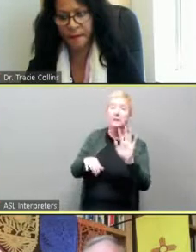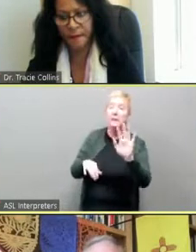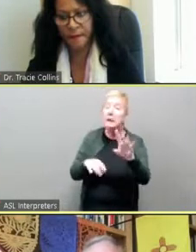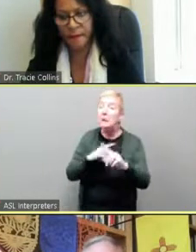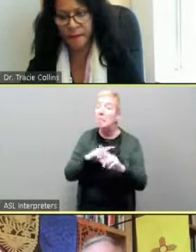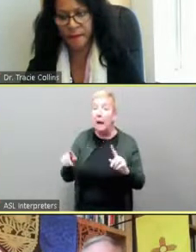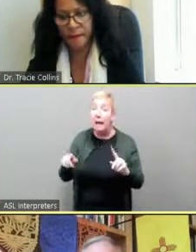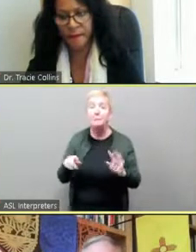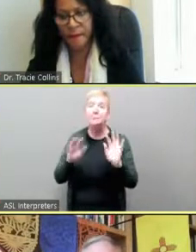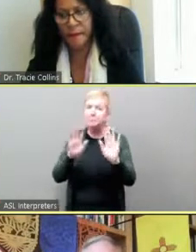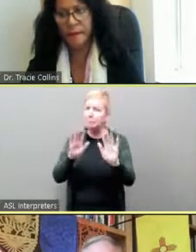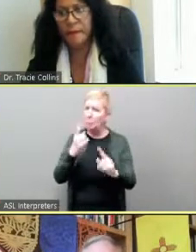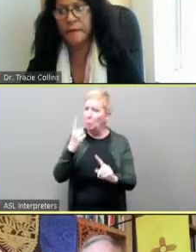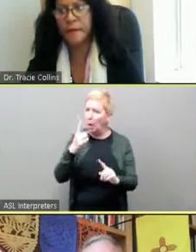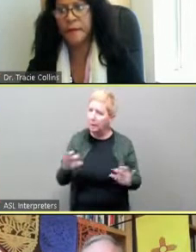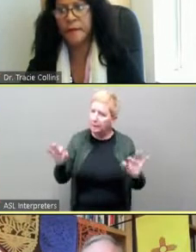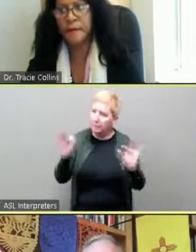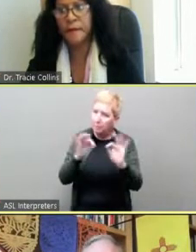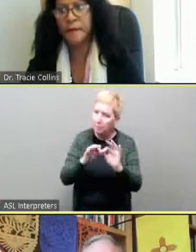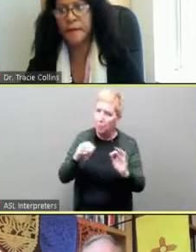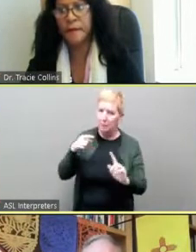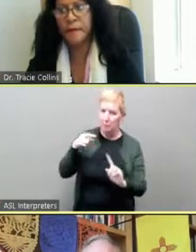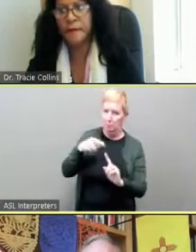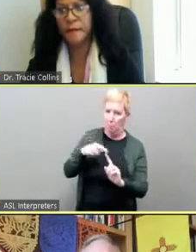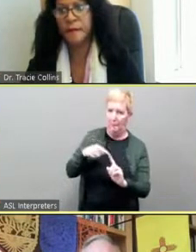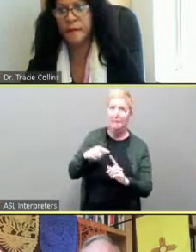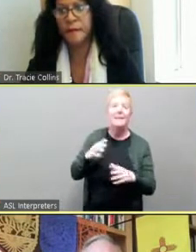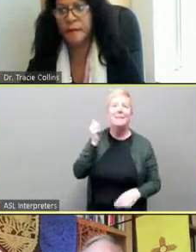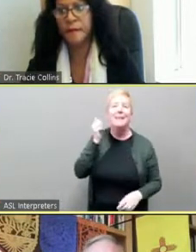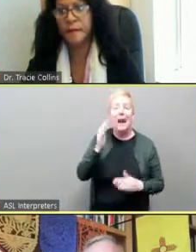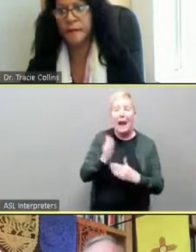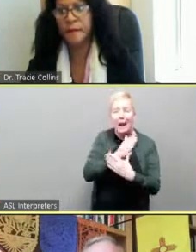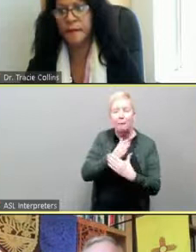column that has the average daily case rates because there are counties there